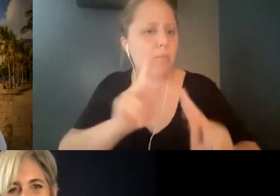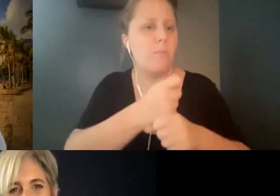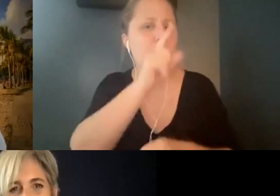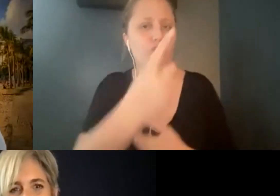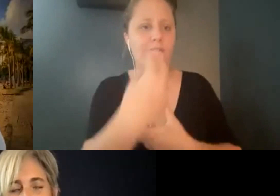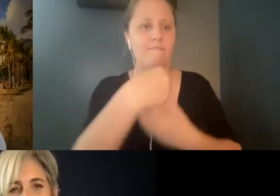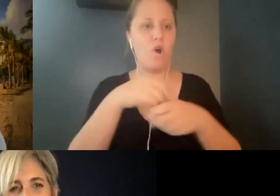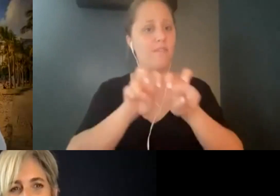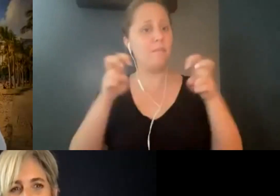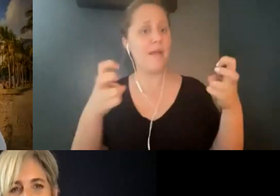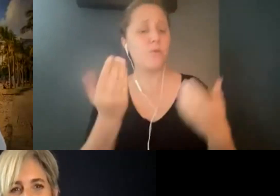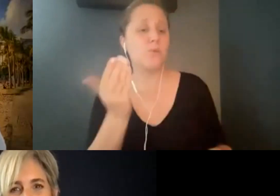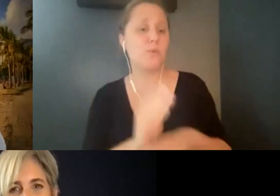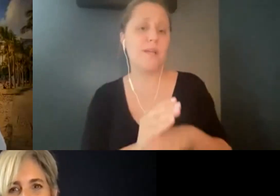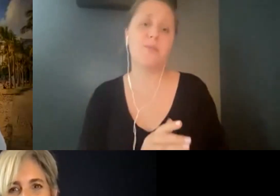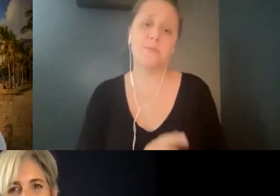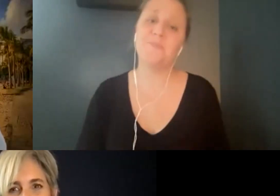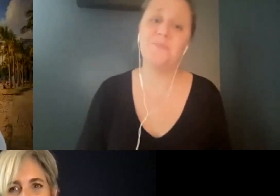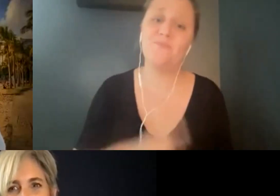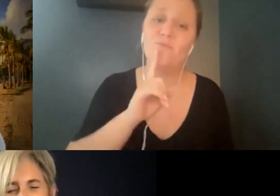tonight. So, very grateful for Beth and all of her